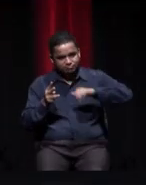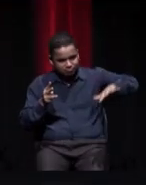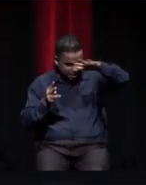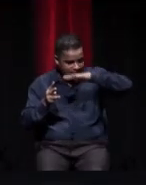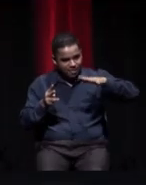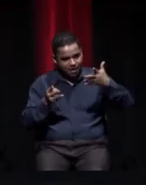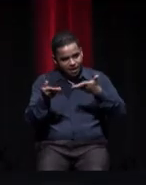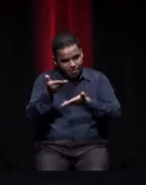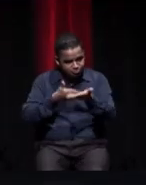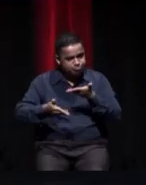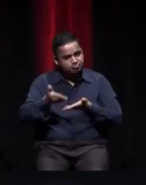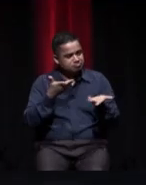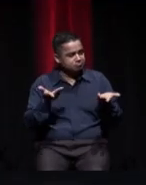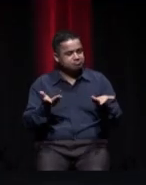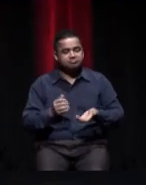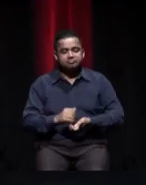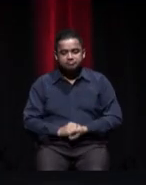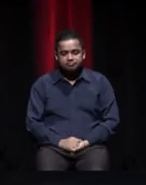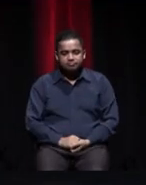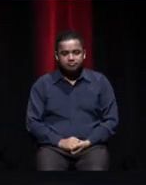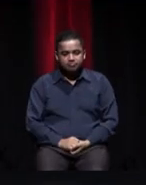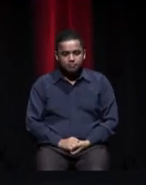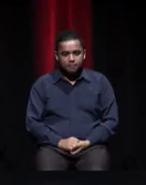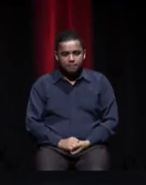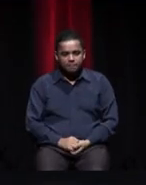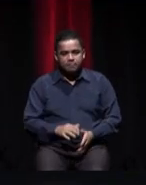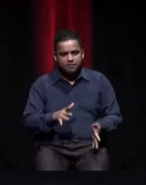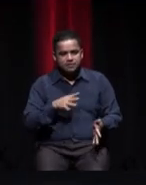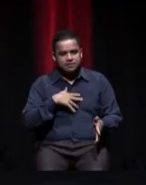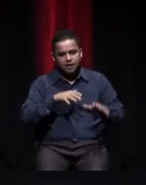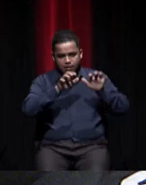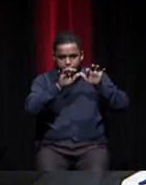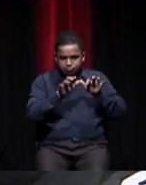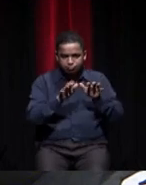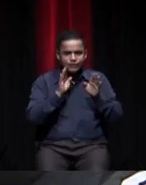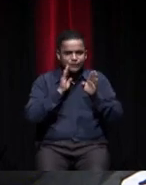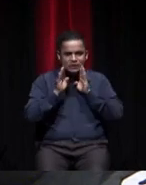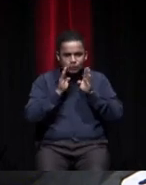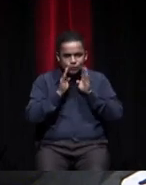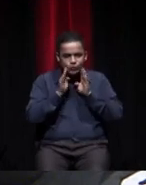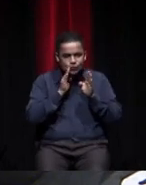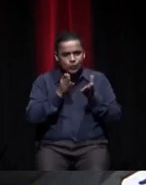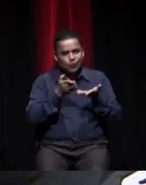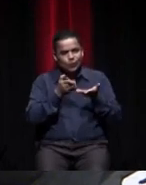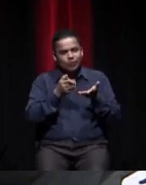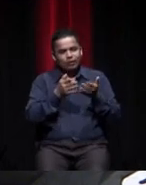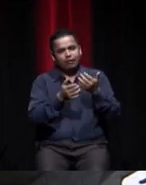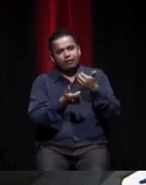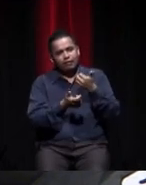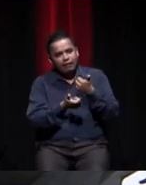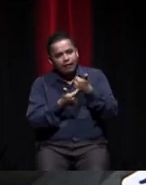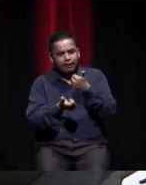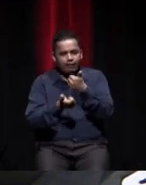When we're operating on Facebook no Facebook clicking and discussing with each other.